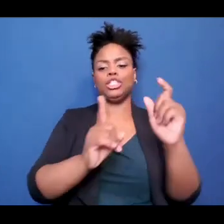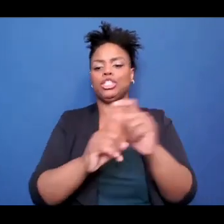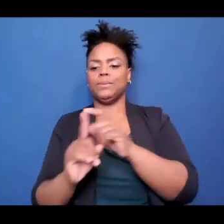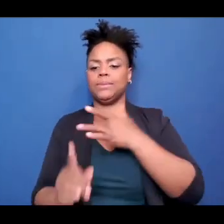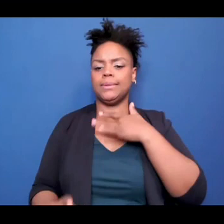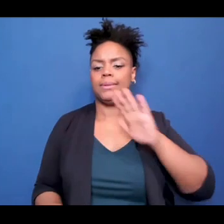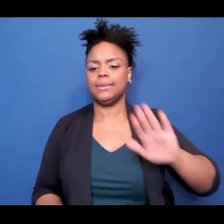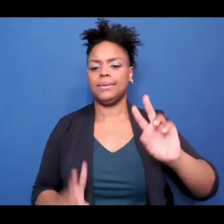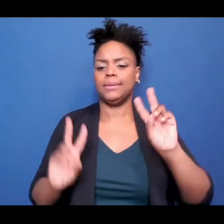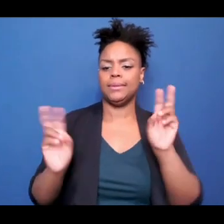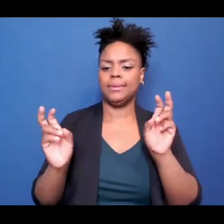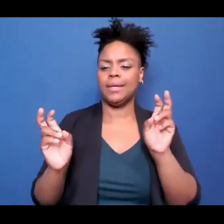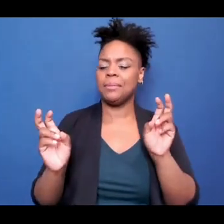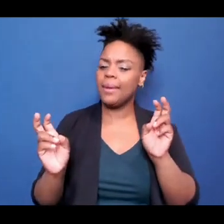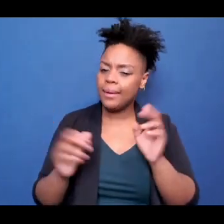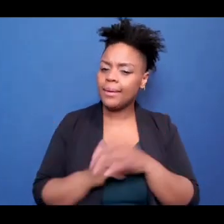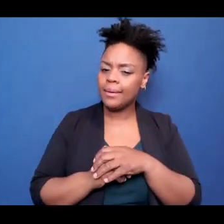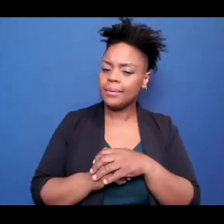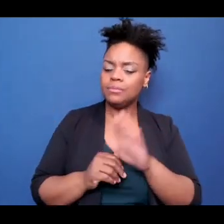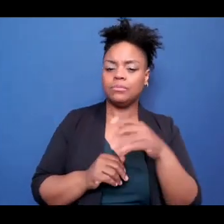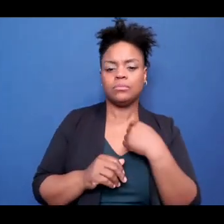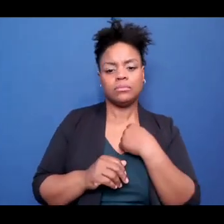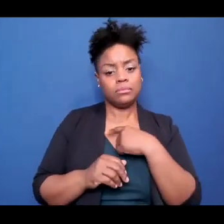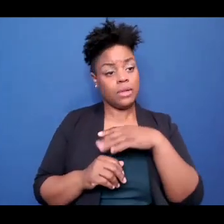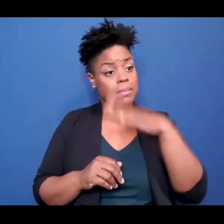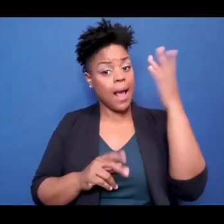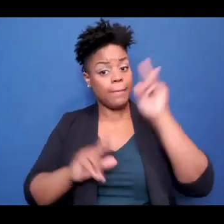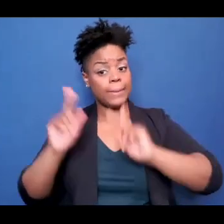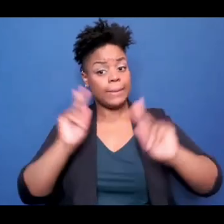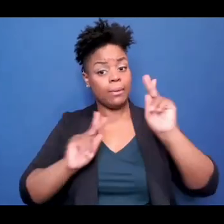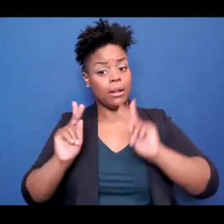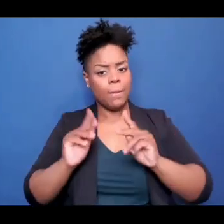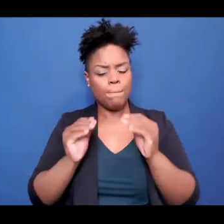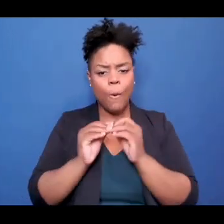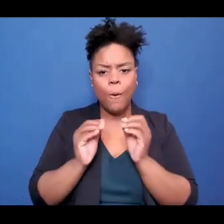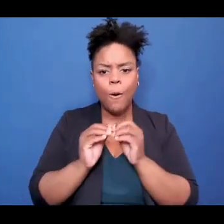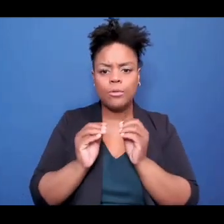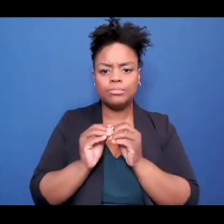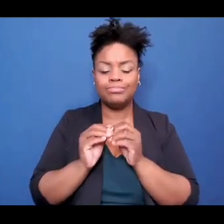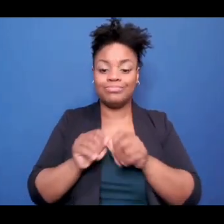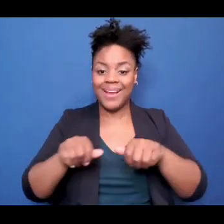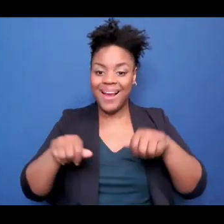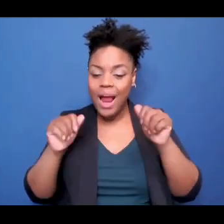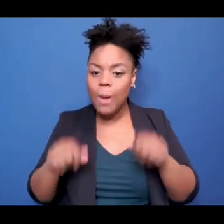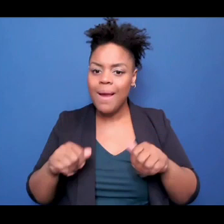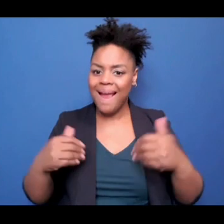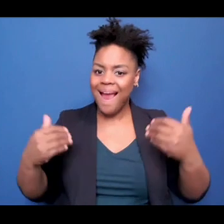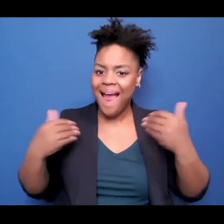UNDERSTANDINGS OF HEALTH DISPARITIES AS SOMETHING THAT, YOU KNOW, PREDISPOSES AFRICAN